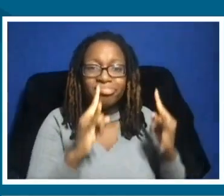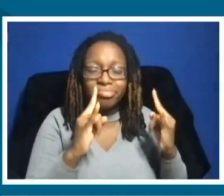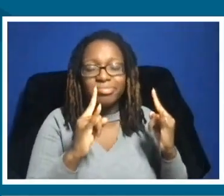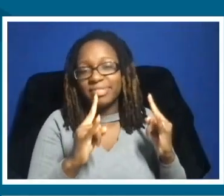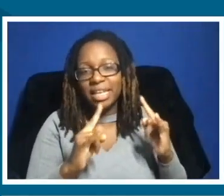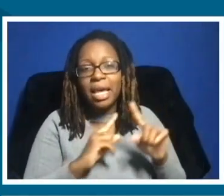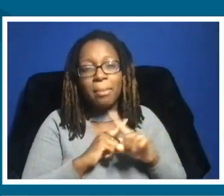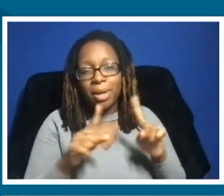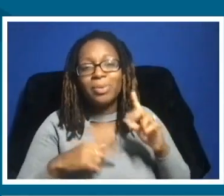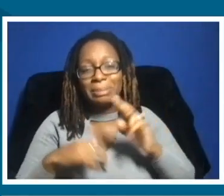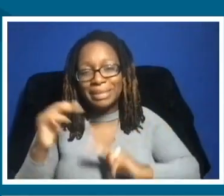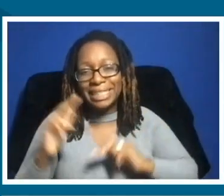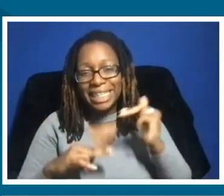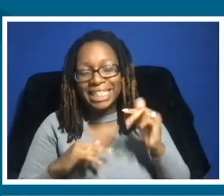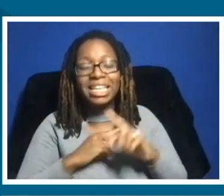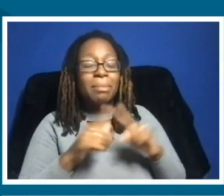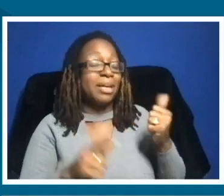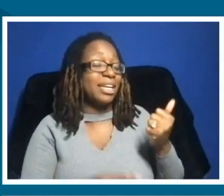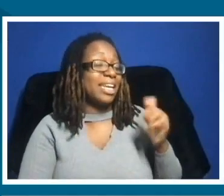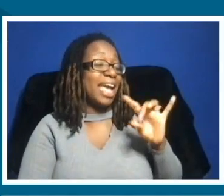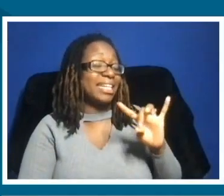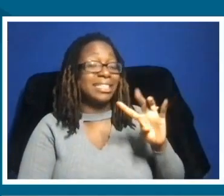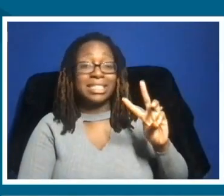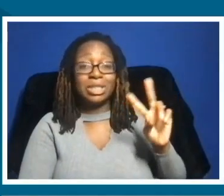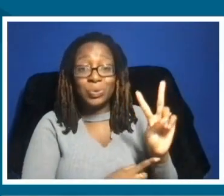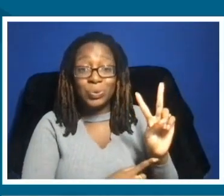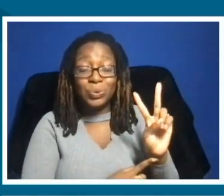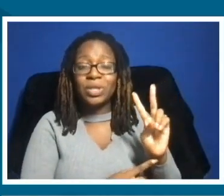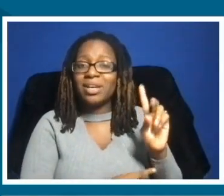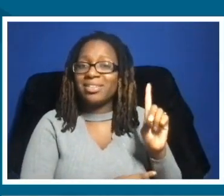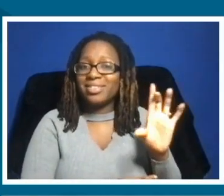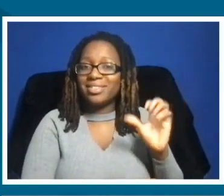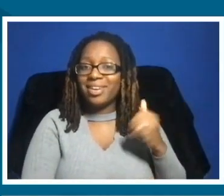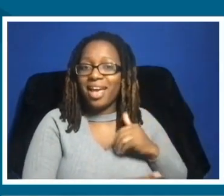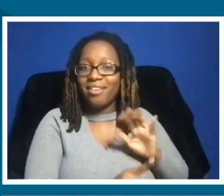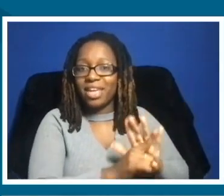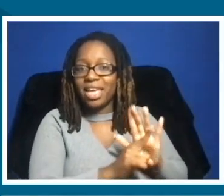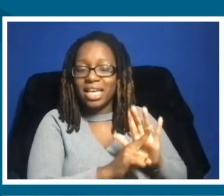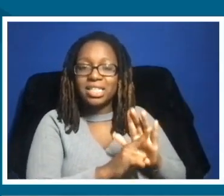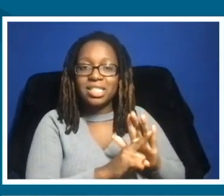dc had